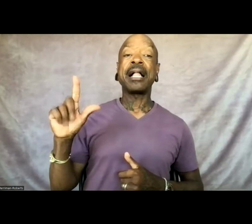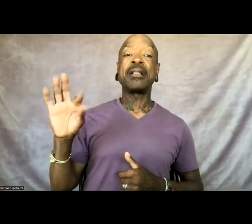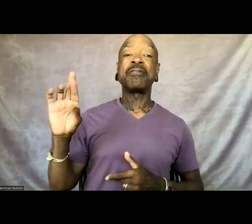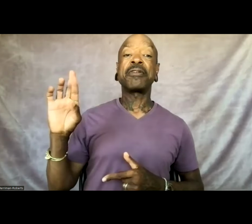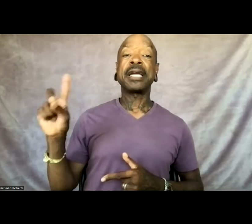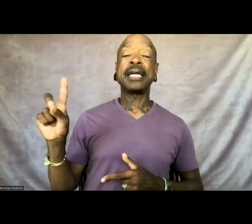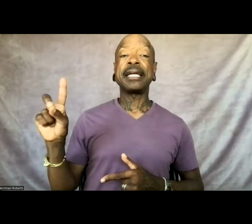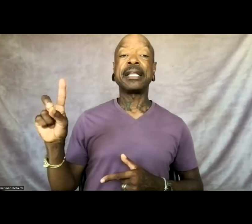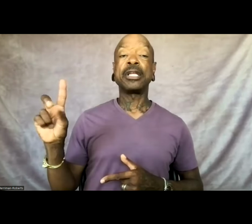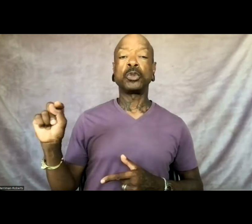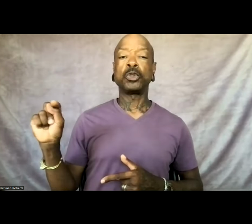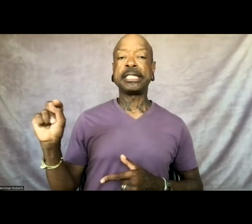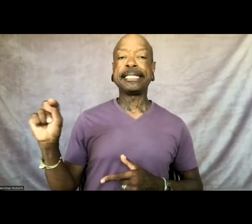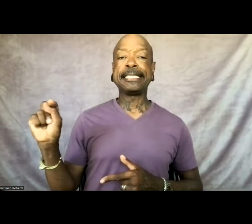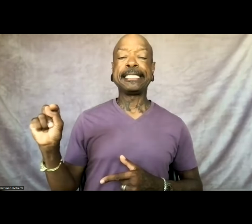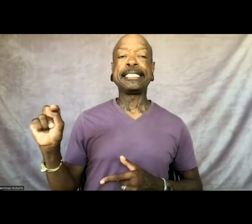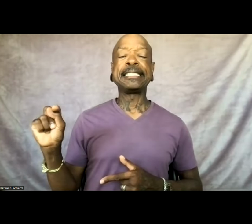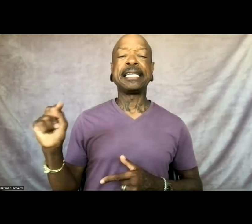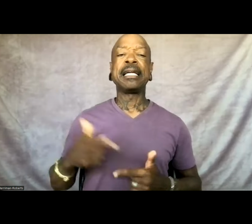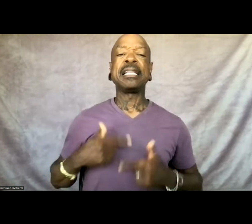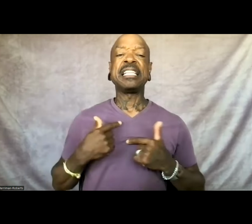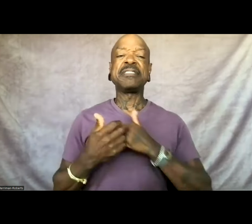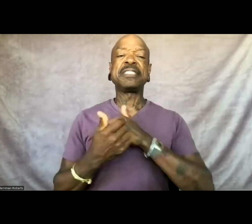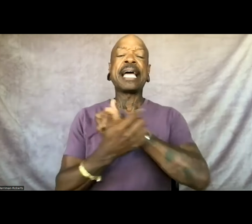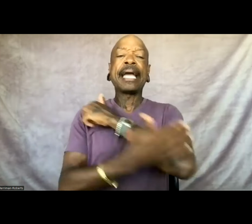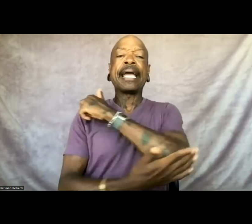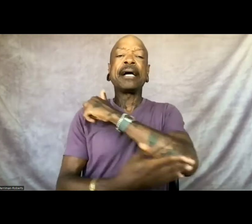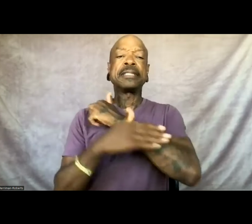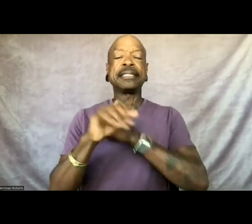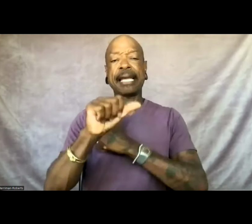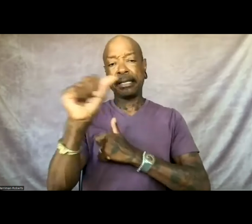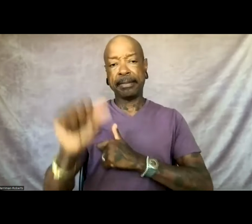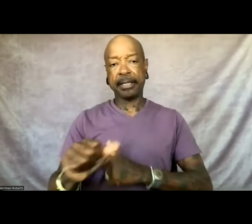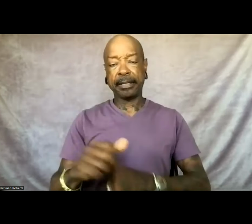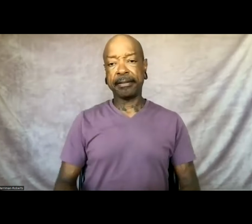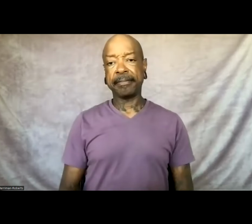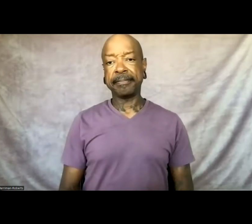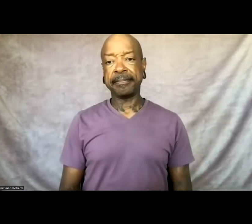there's a few people who have great posts that you can share